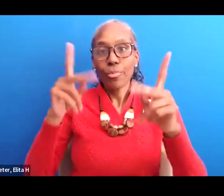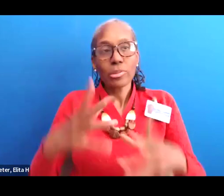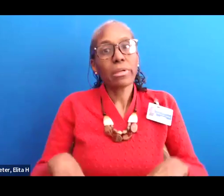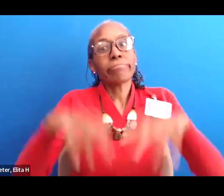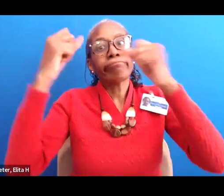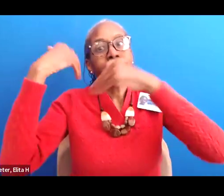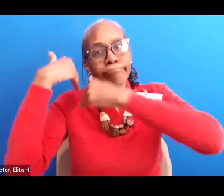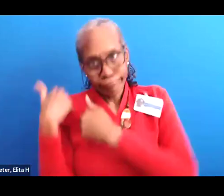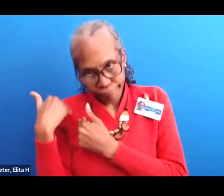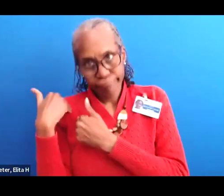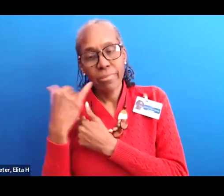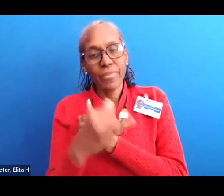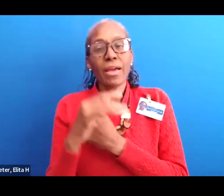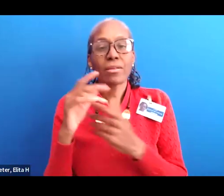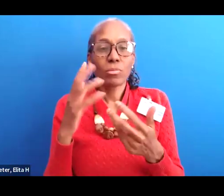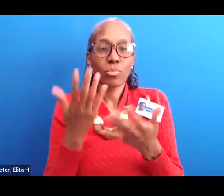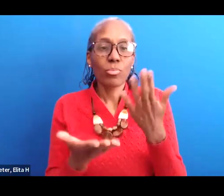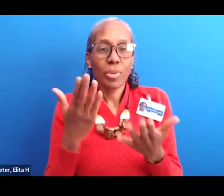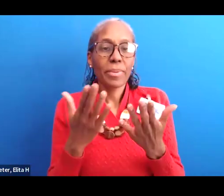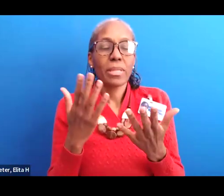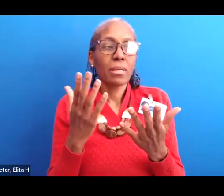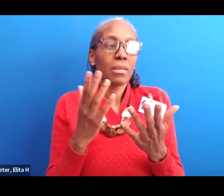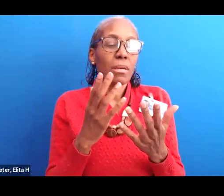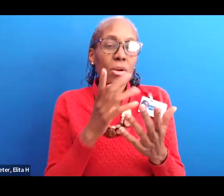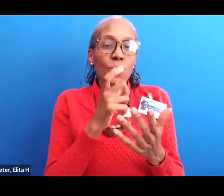I'm sure that probably is falling to the mom.